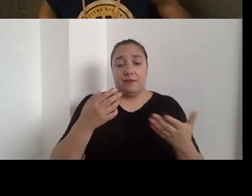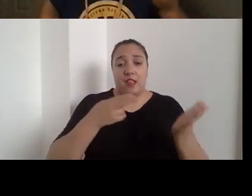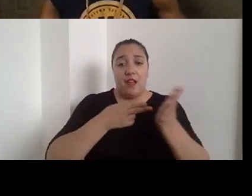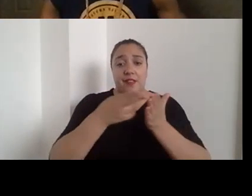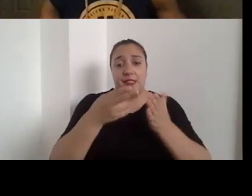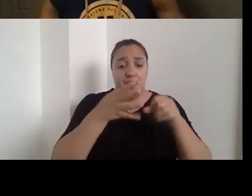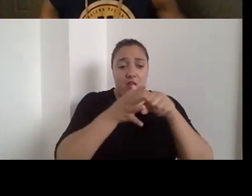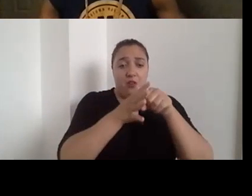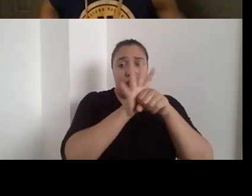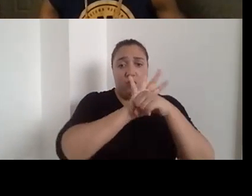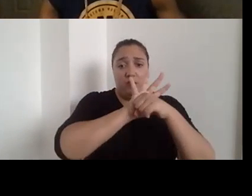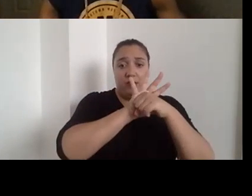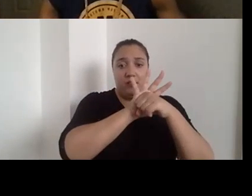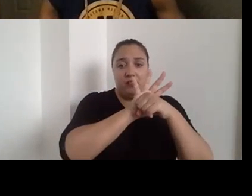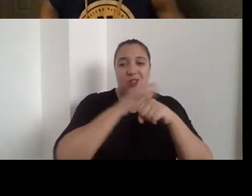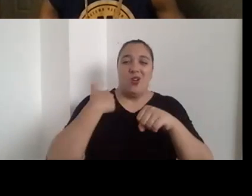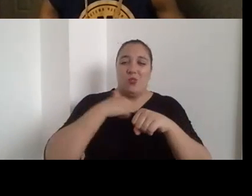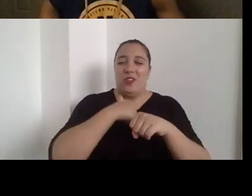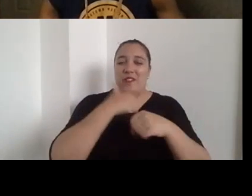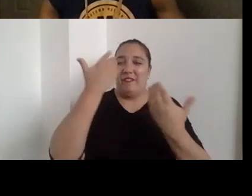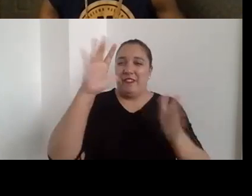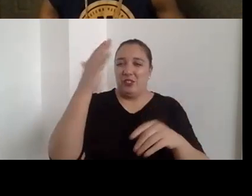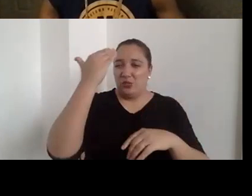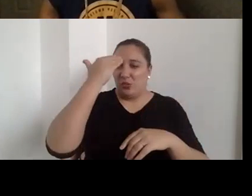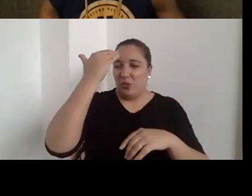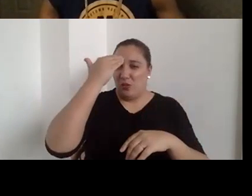it was coming and the government wasn't doing anything.